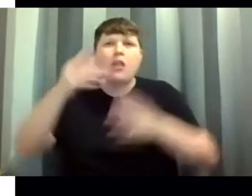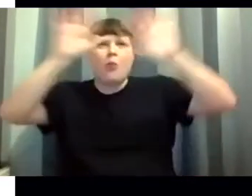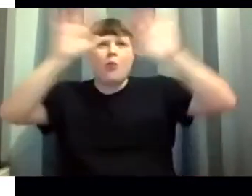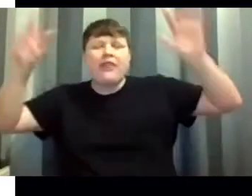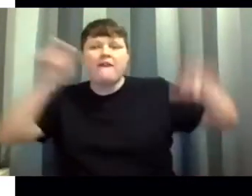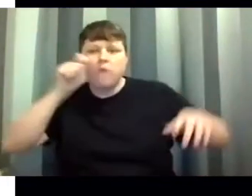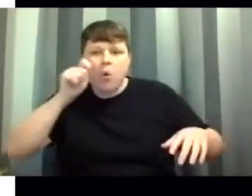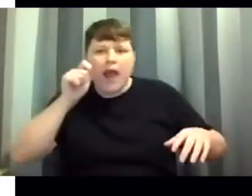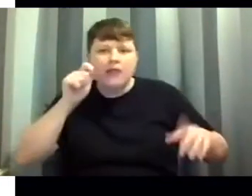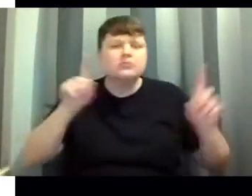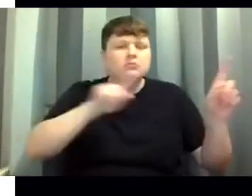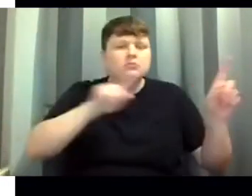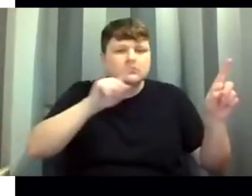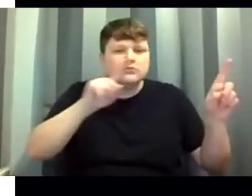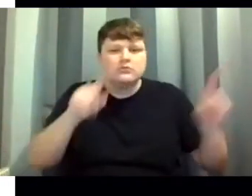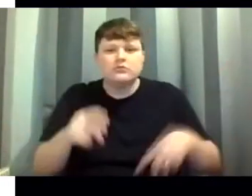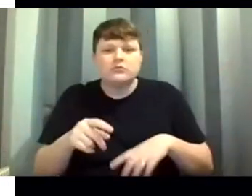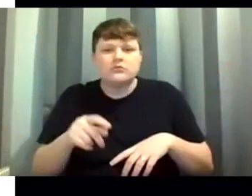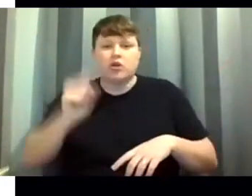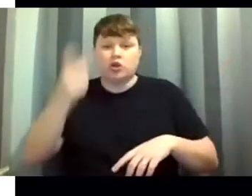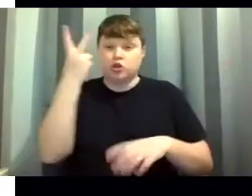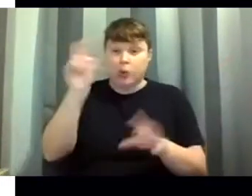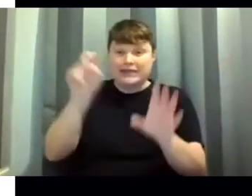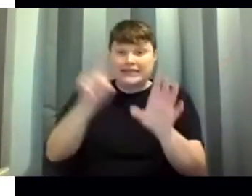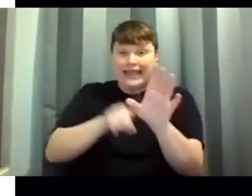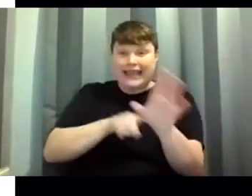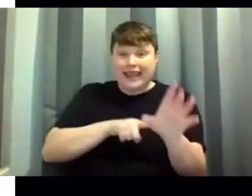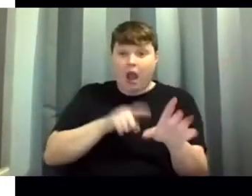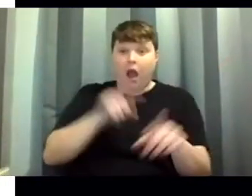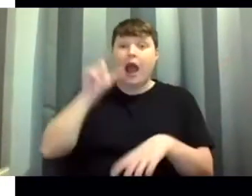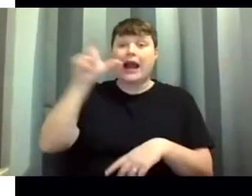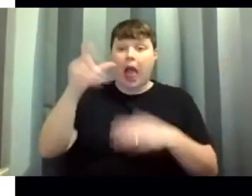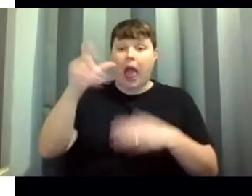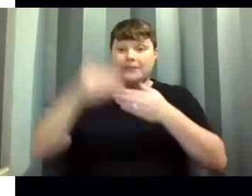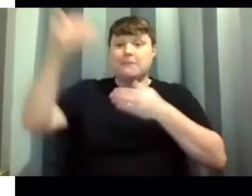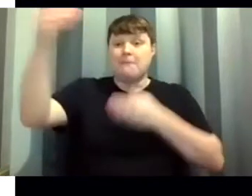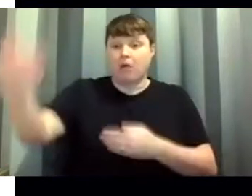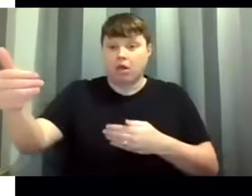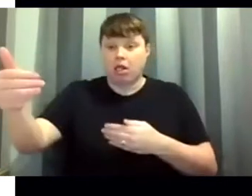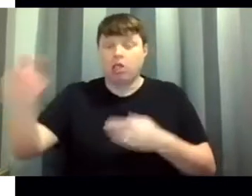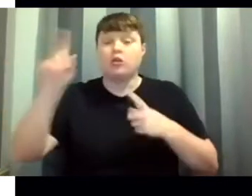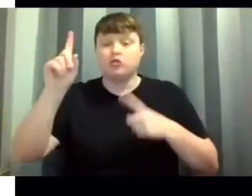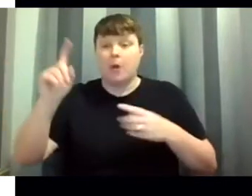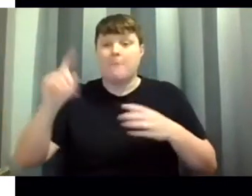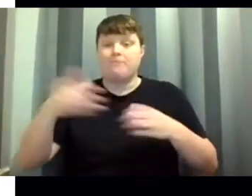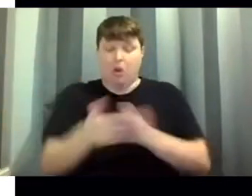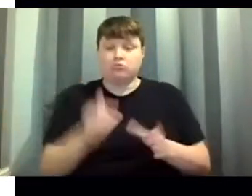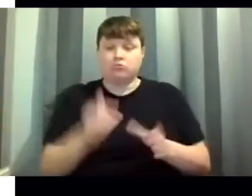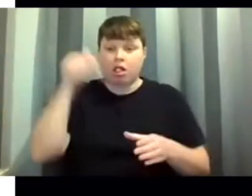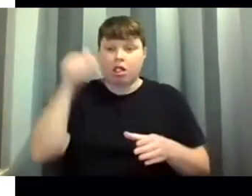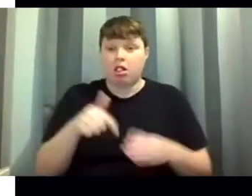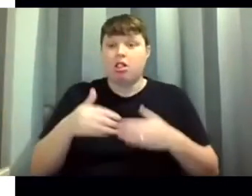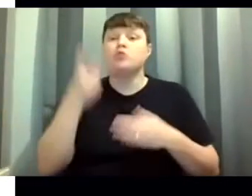to run a 20-year climate model simulation so that this new model produces its own climate